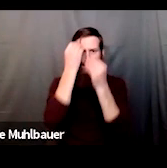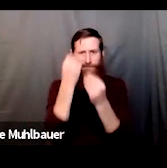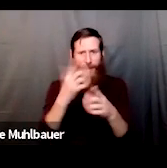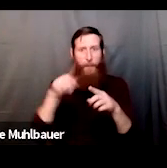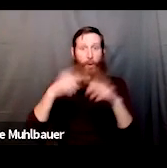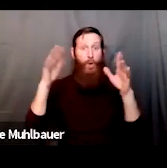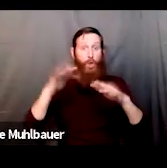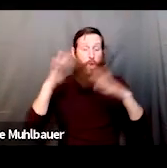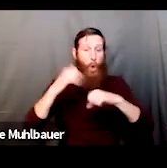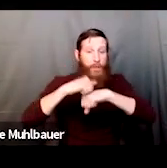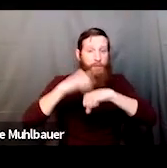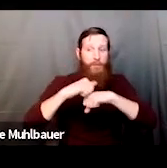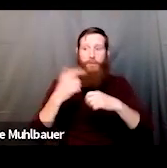but also the conditions and give you live photos of what the conditions actually are that day.